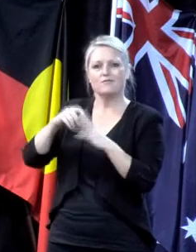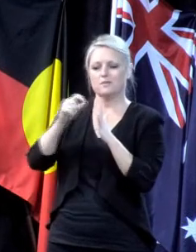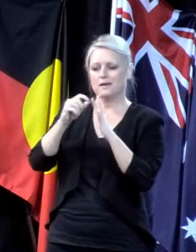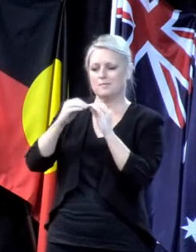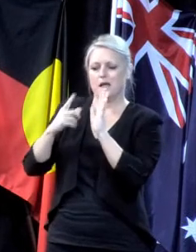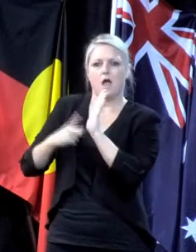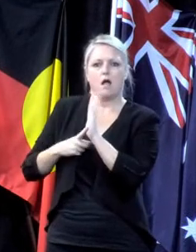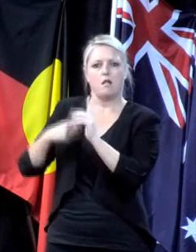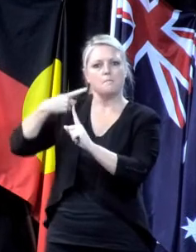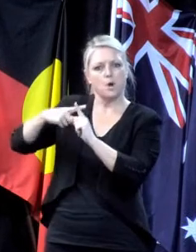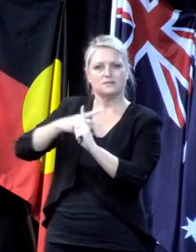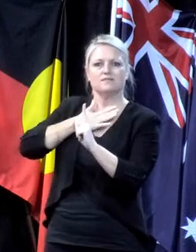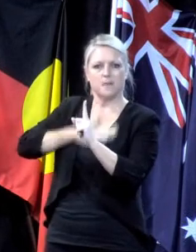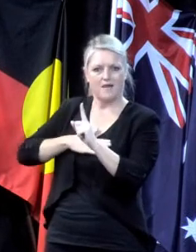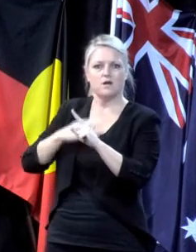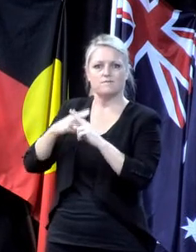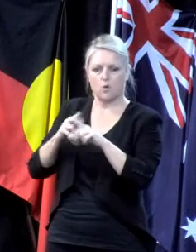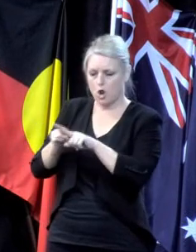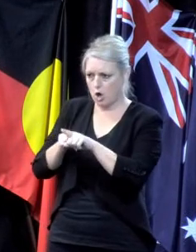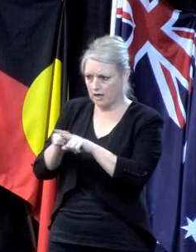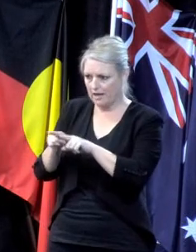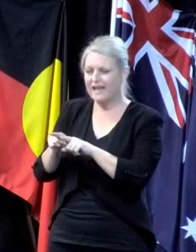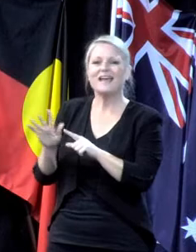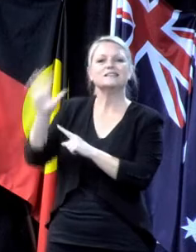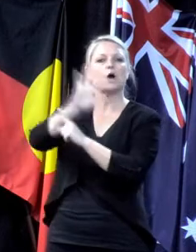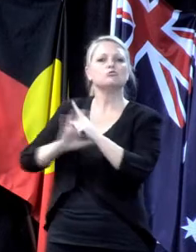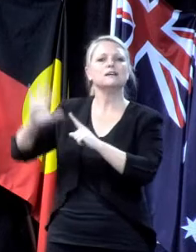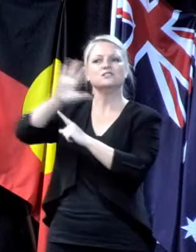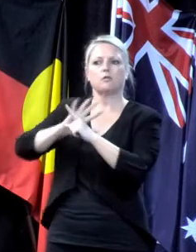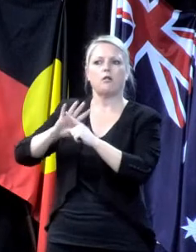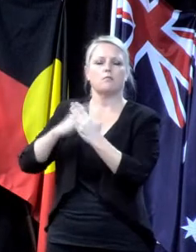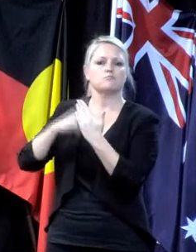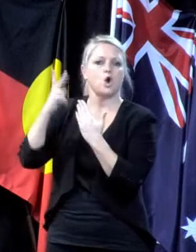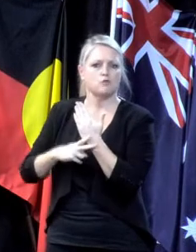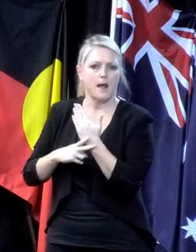And it's a regional function or behavior analysis